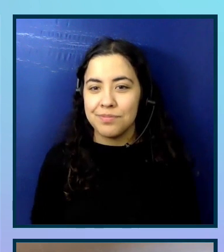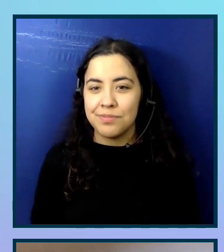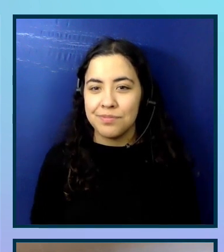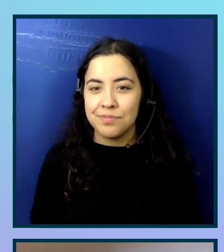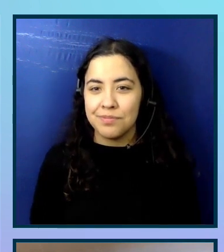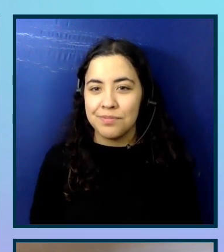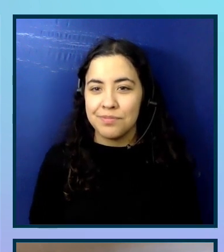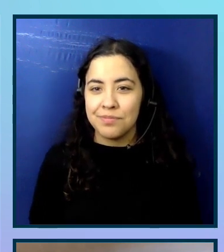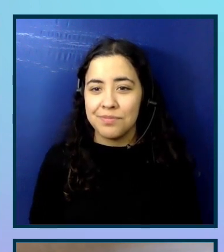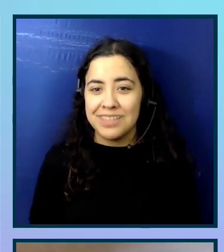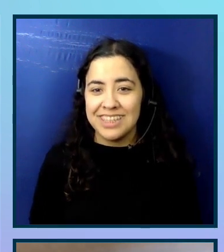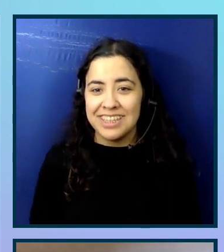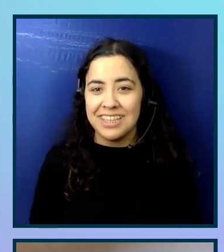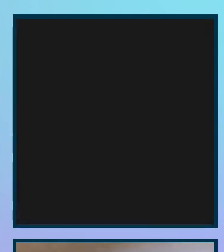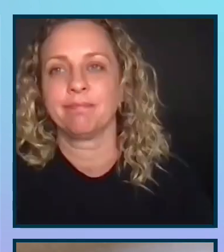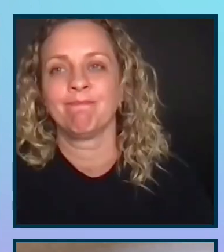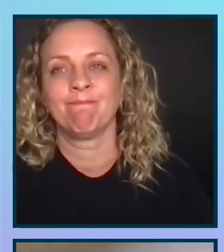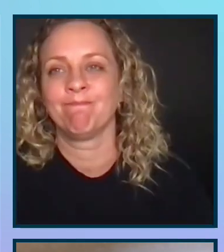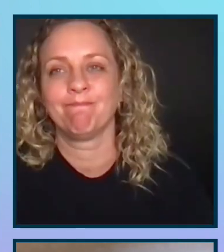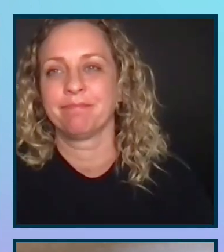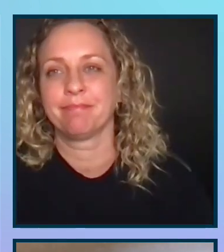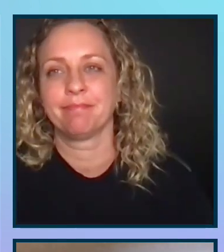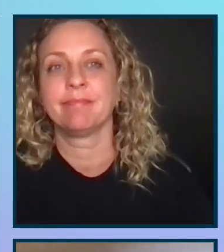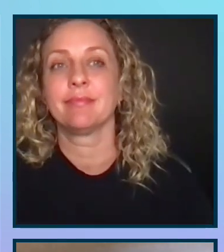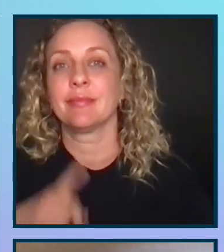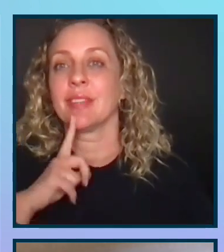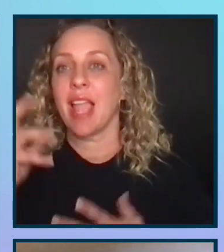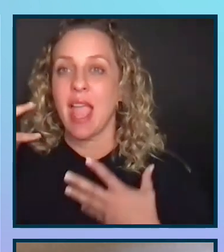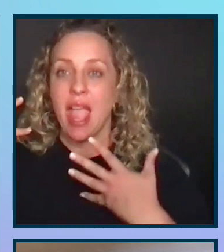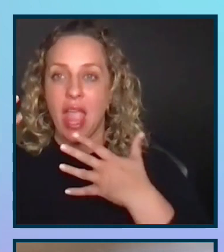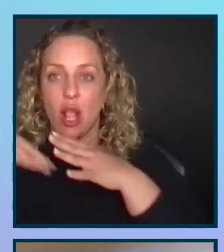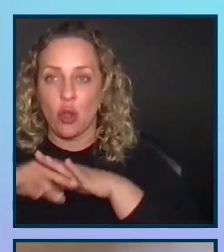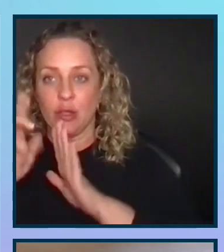Universal Design for Learning, and Inclusive Design have pros and cons.